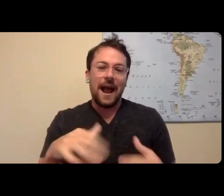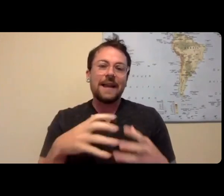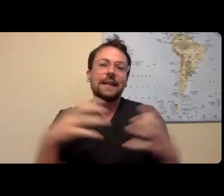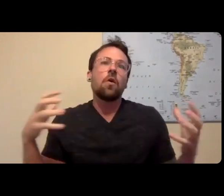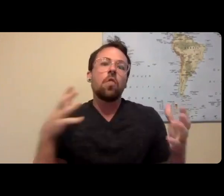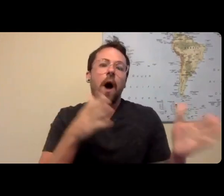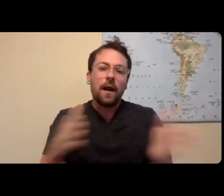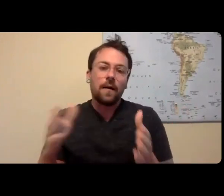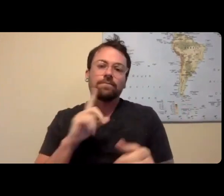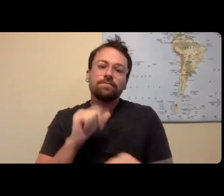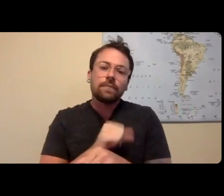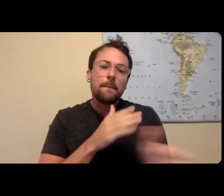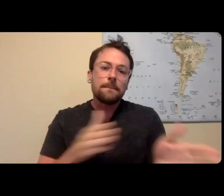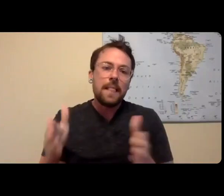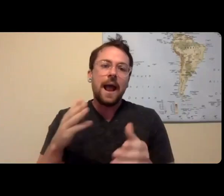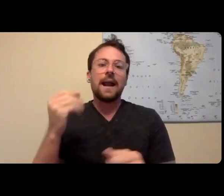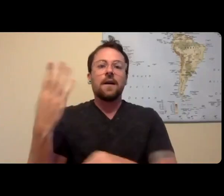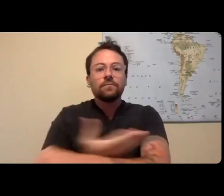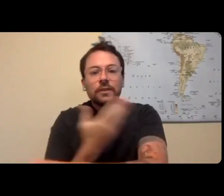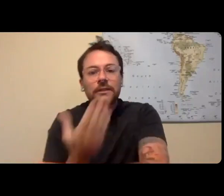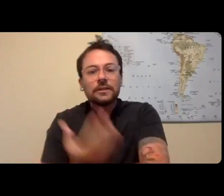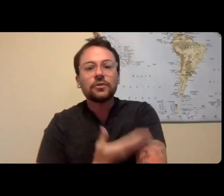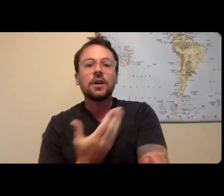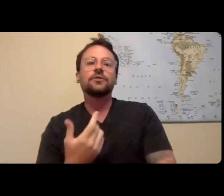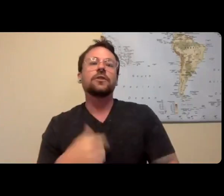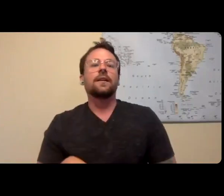We don't have the budget to do the things that we would like to do that I mentioned